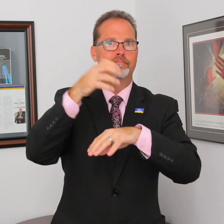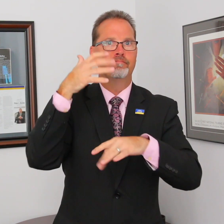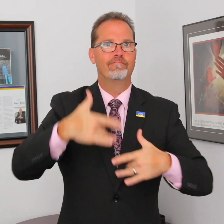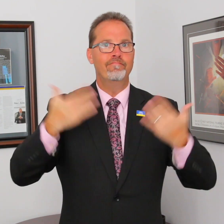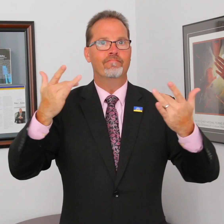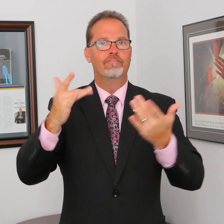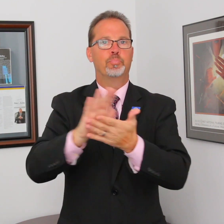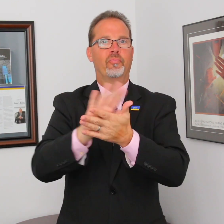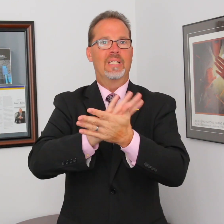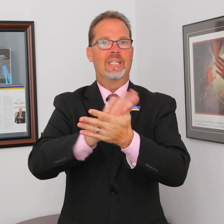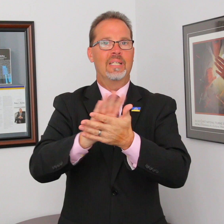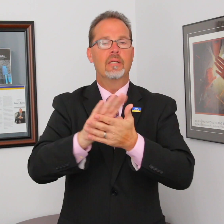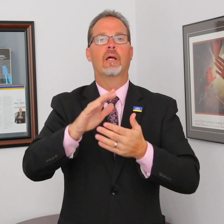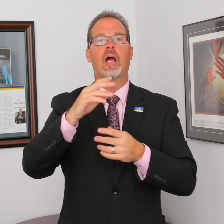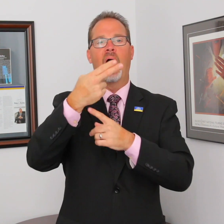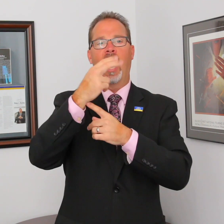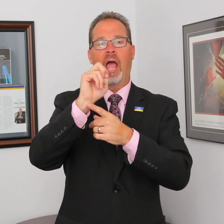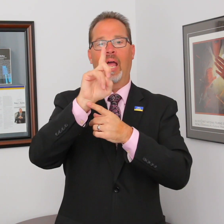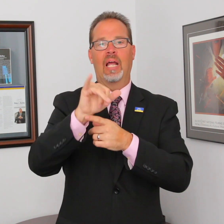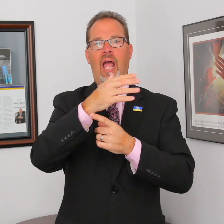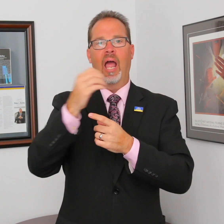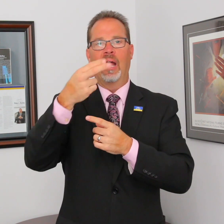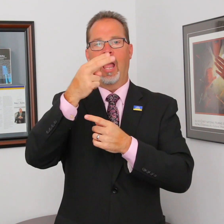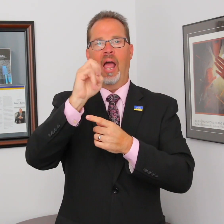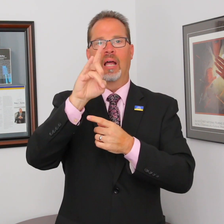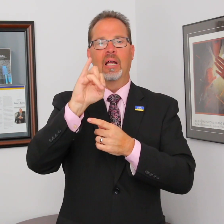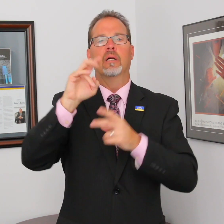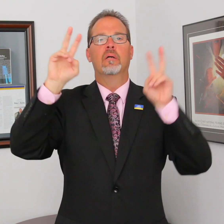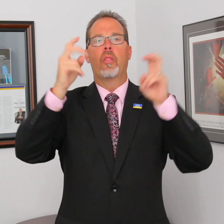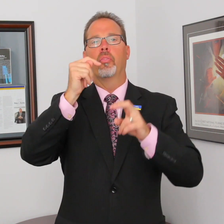we will have an all-day event with a special featured movie that evening; Hedy and Heidi: